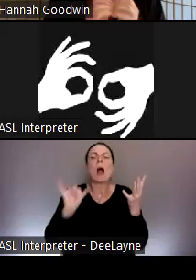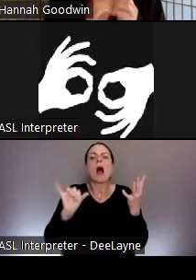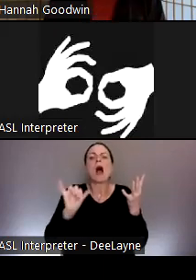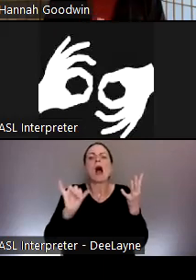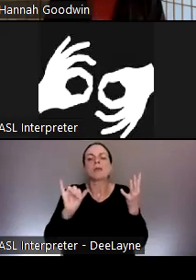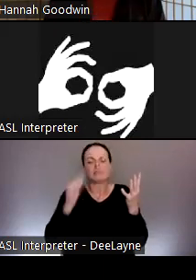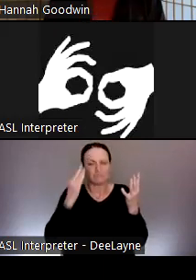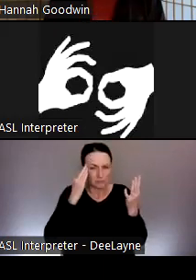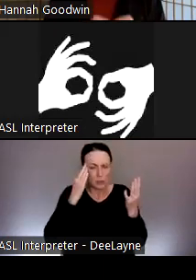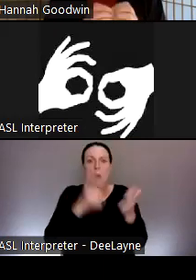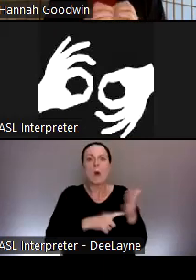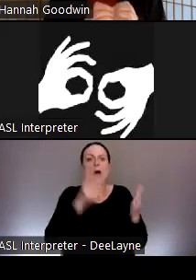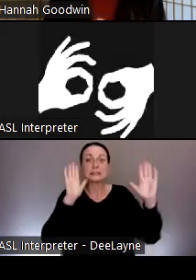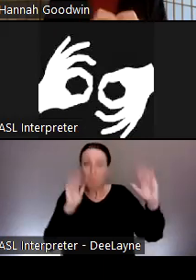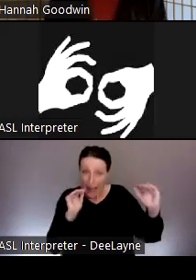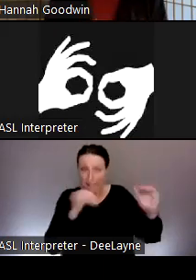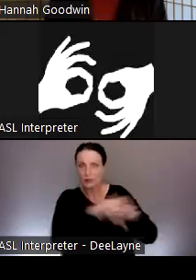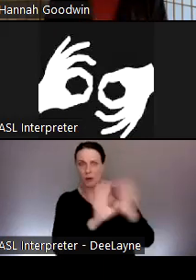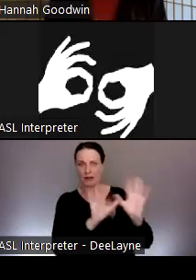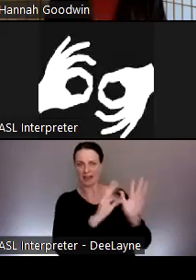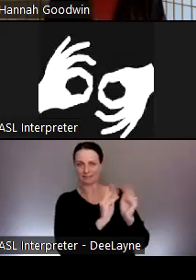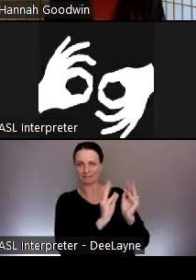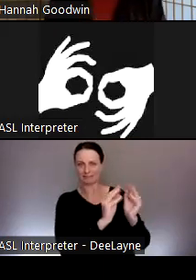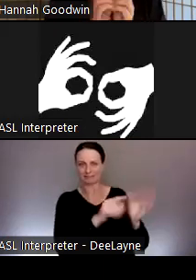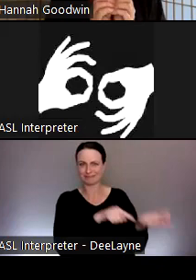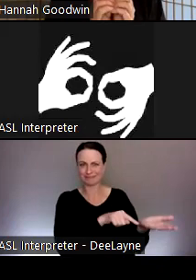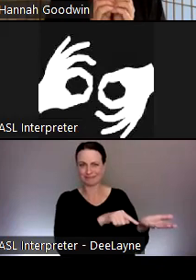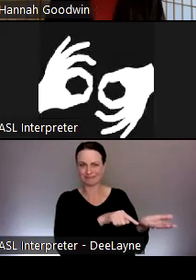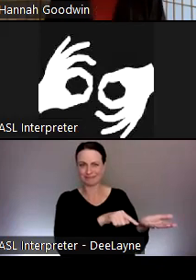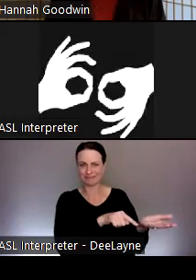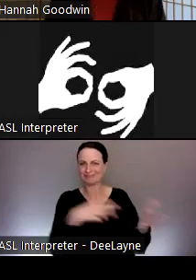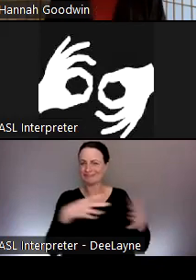specific way of communicating what you want people to know.